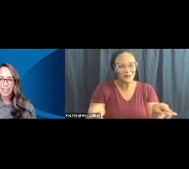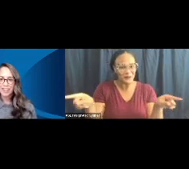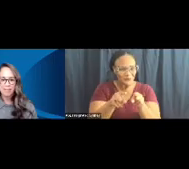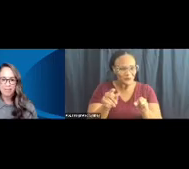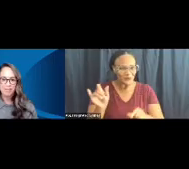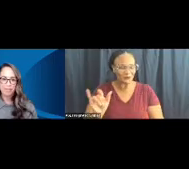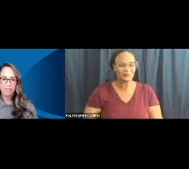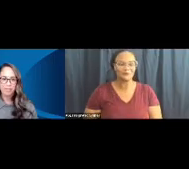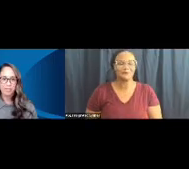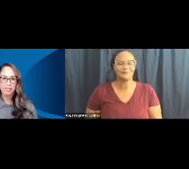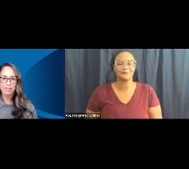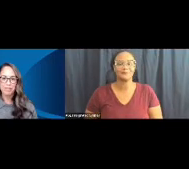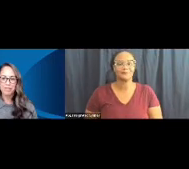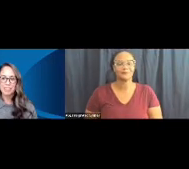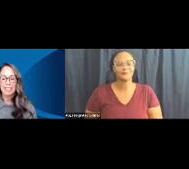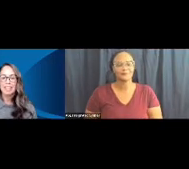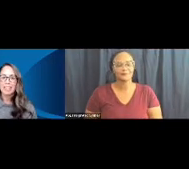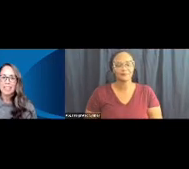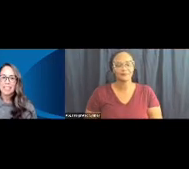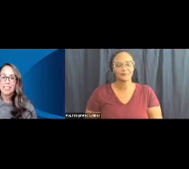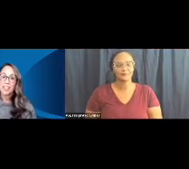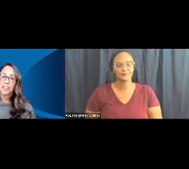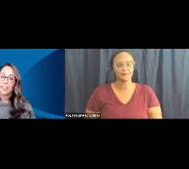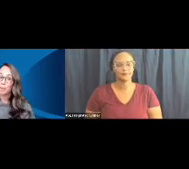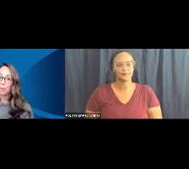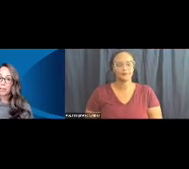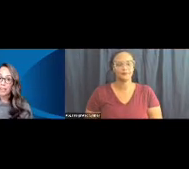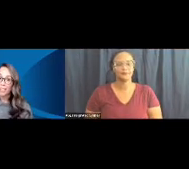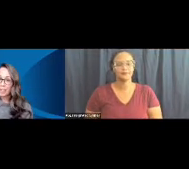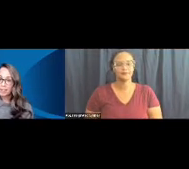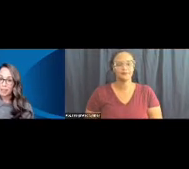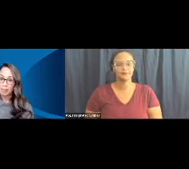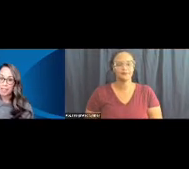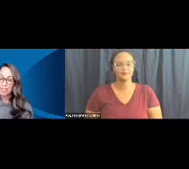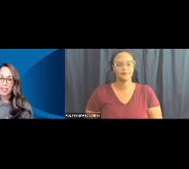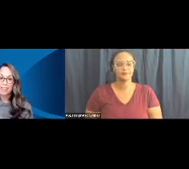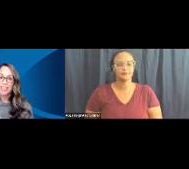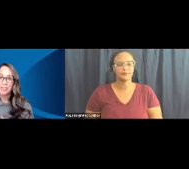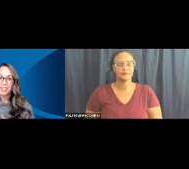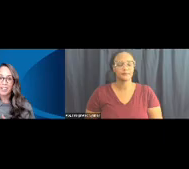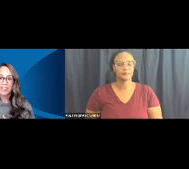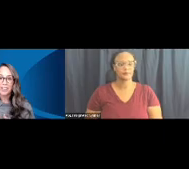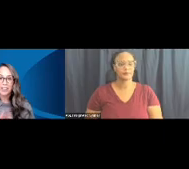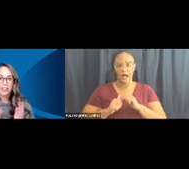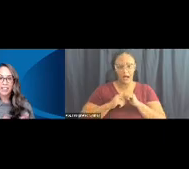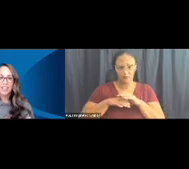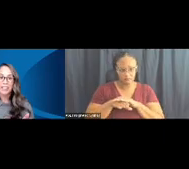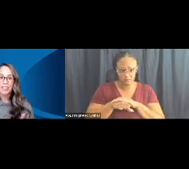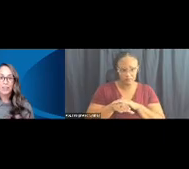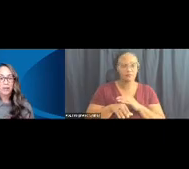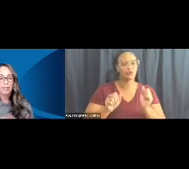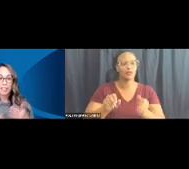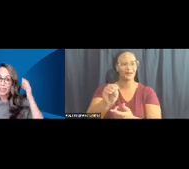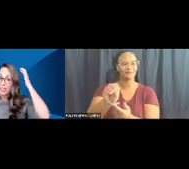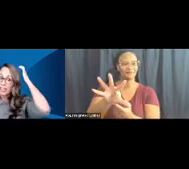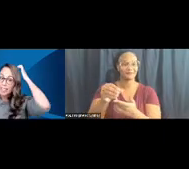Next slide. To start exploring the handouts, please scan the QR code shown here or visit the